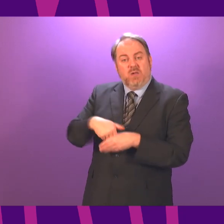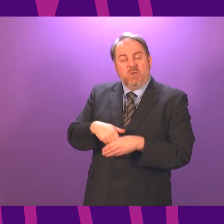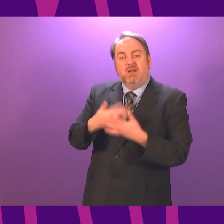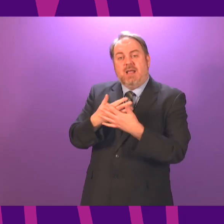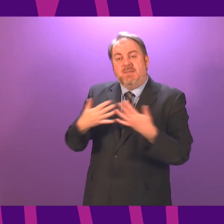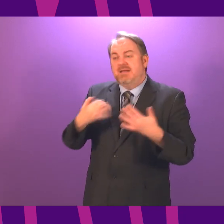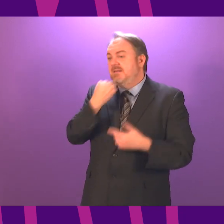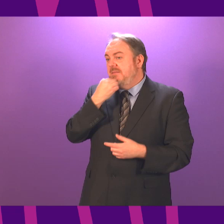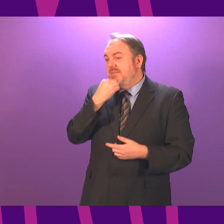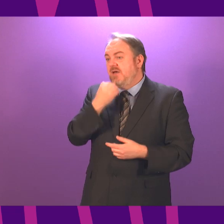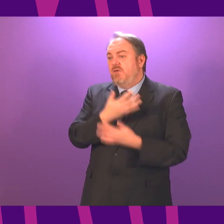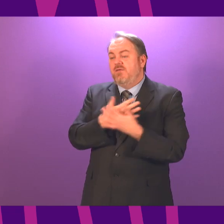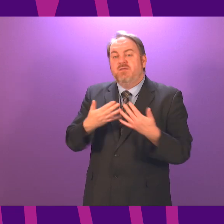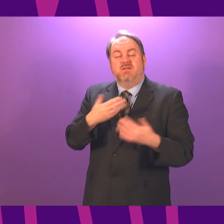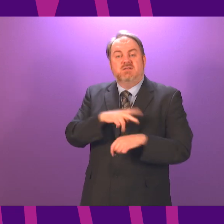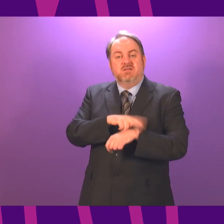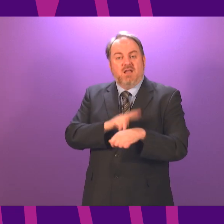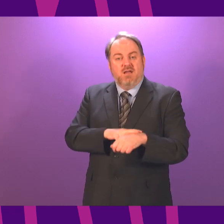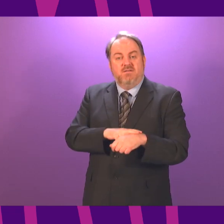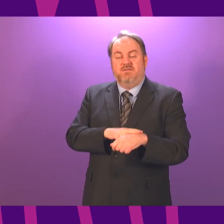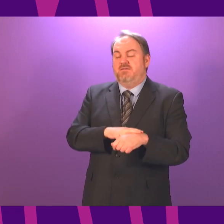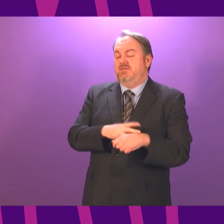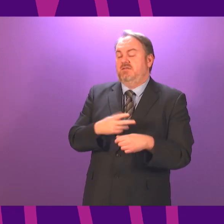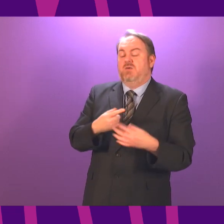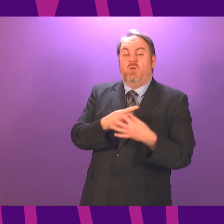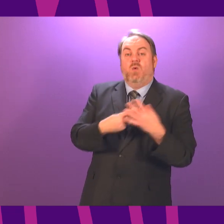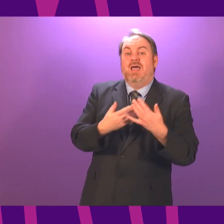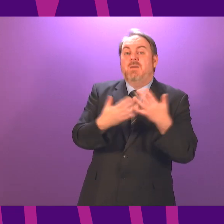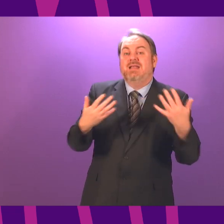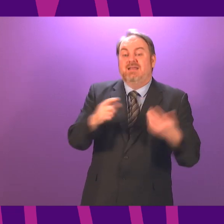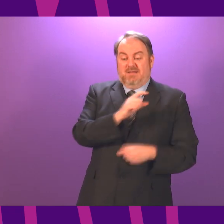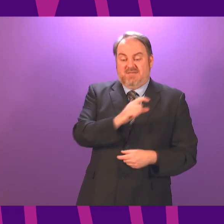the numbers of doses wasted through unavoidable means. We will look at all of that.